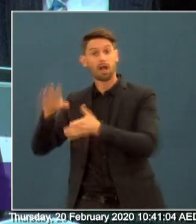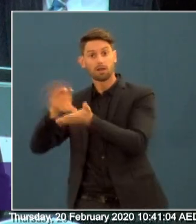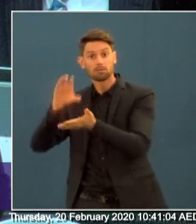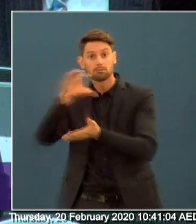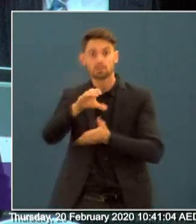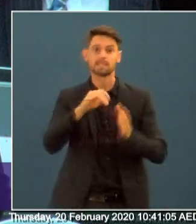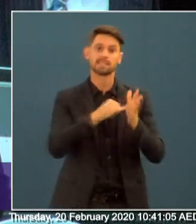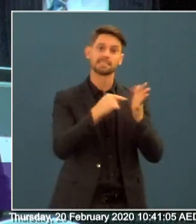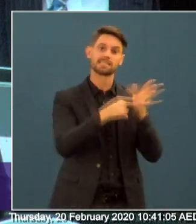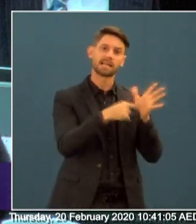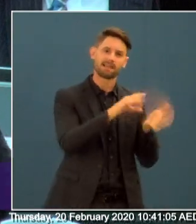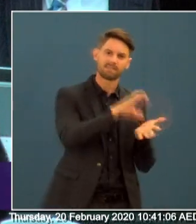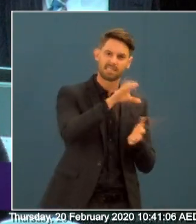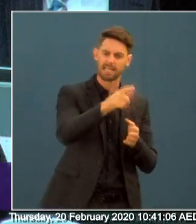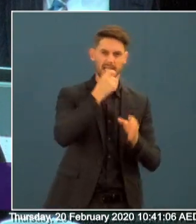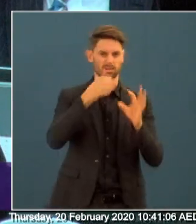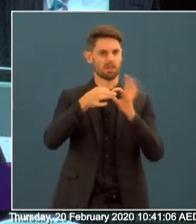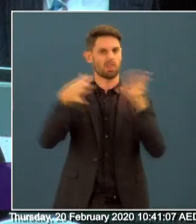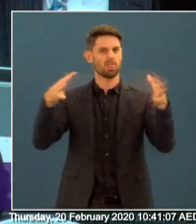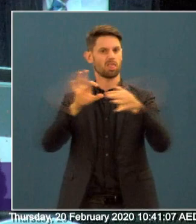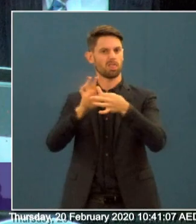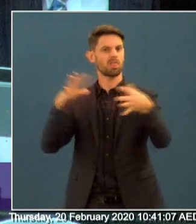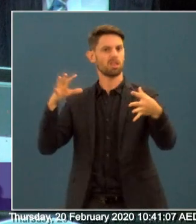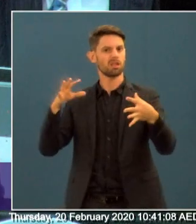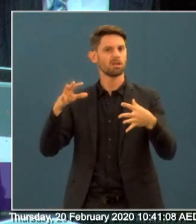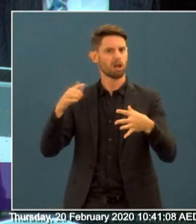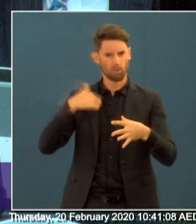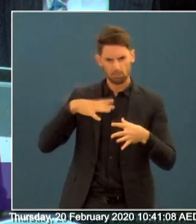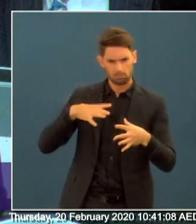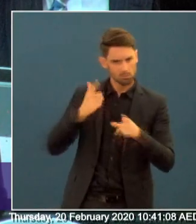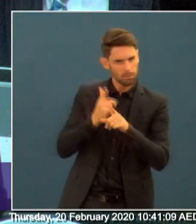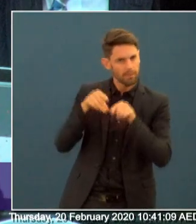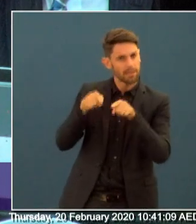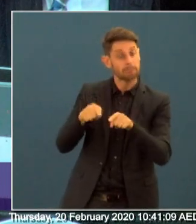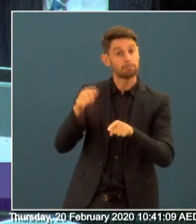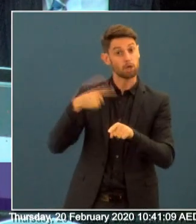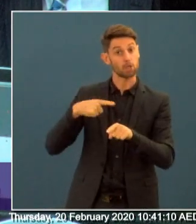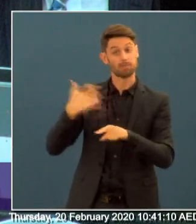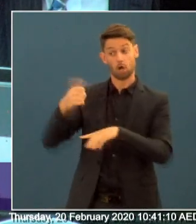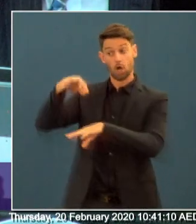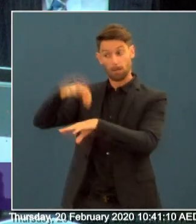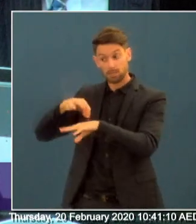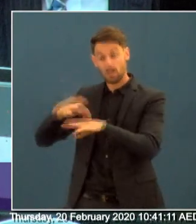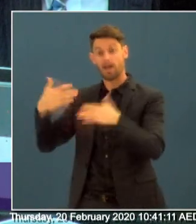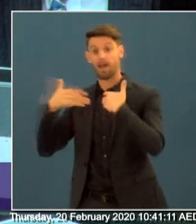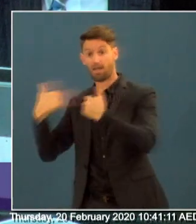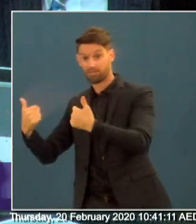And so that I mean we have a health service, but we also have disability services in a range of areas. How does that work?